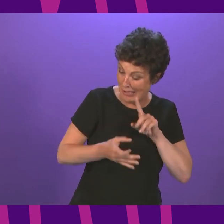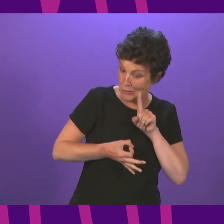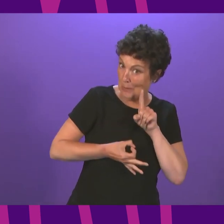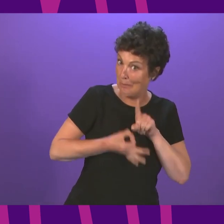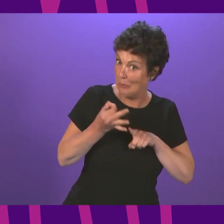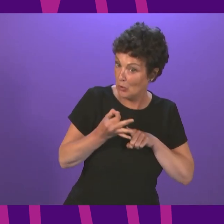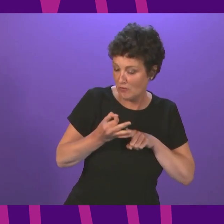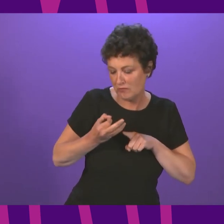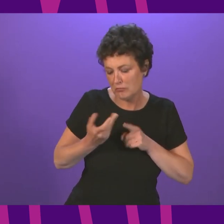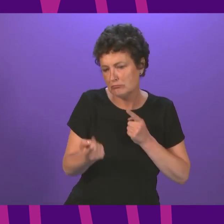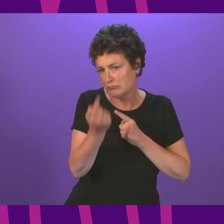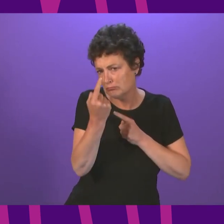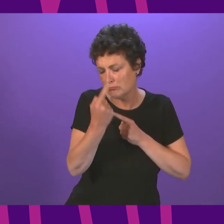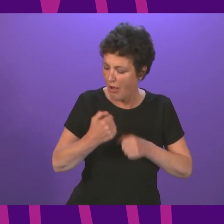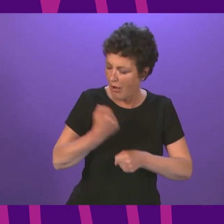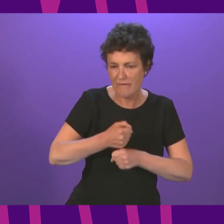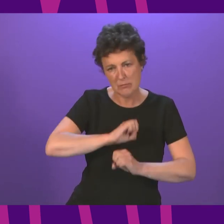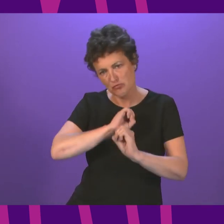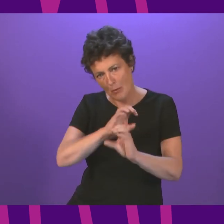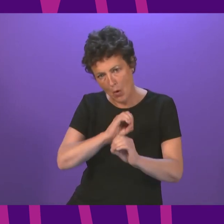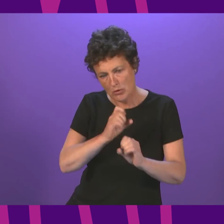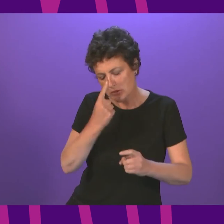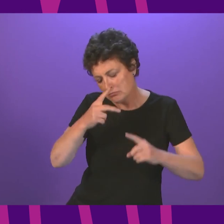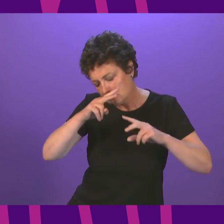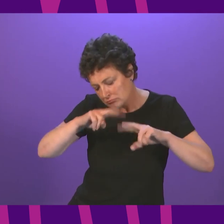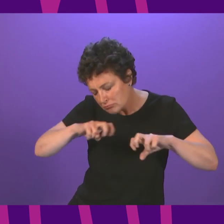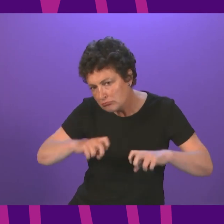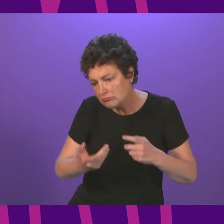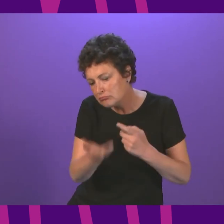tenancies and the restrictions on giving grants to businesses that are connected to tax havens.